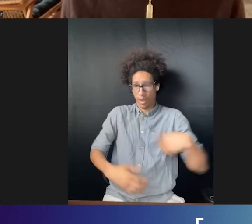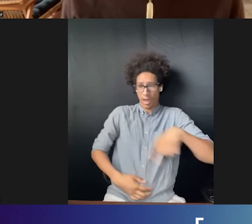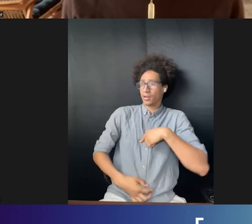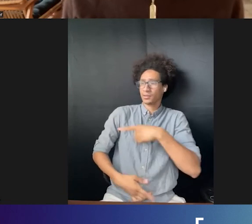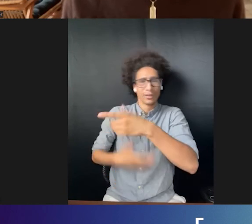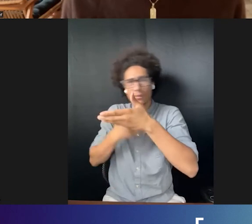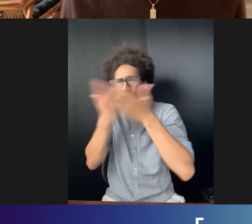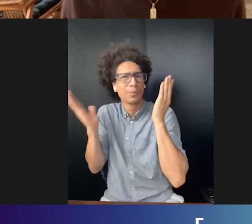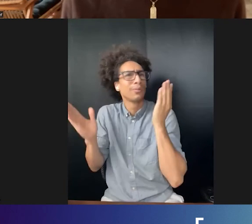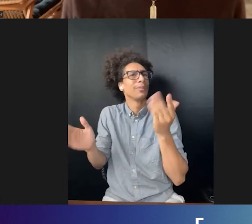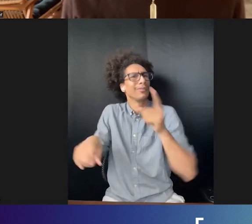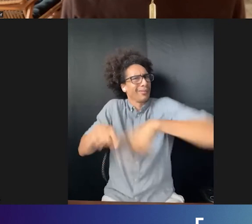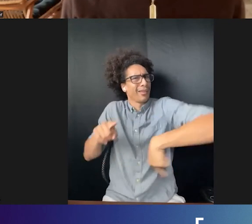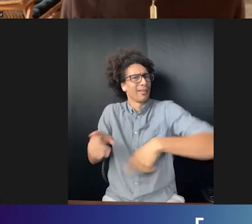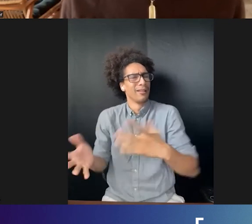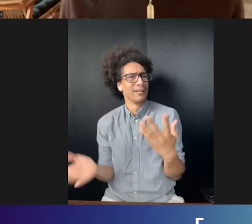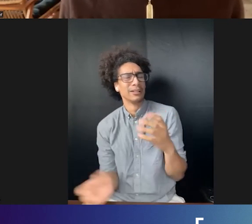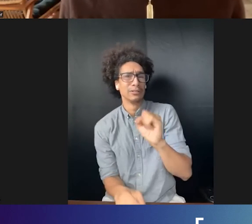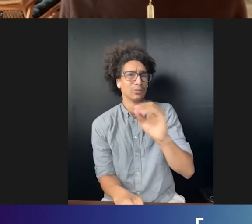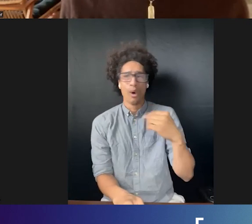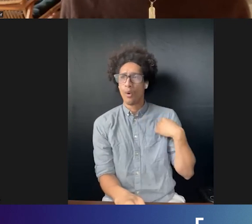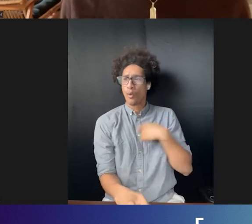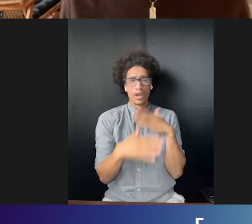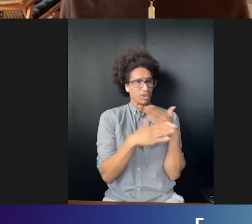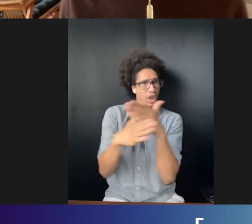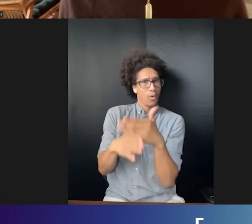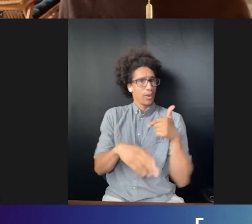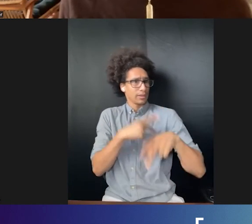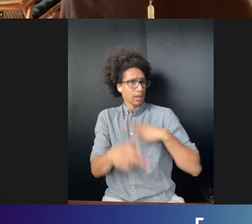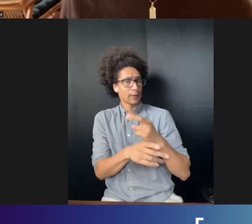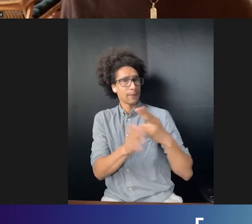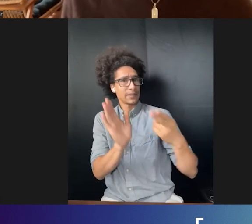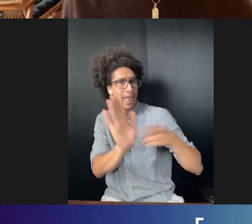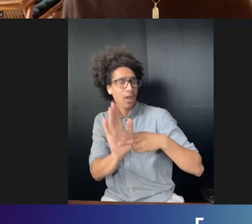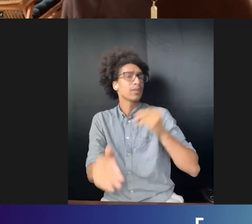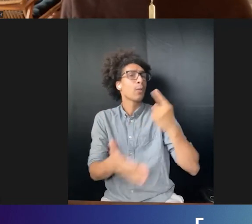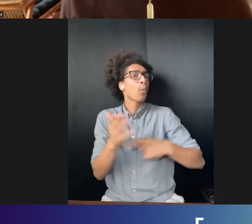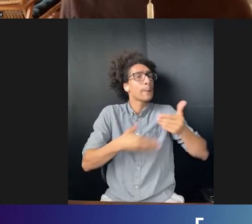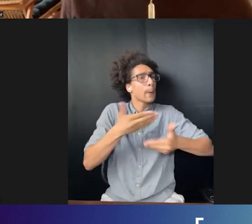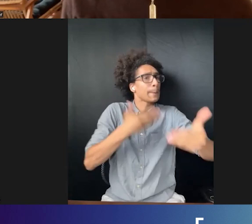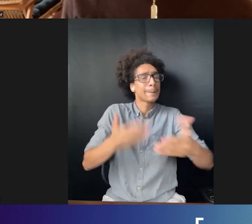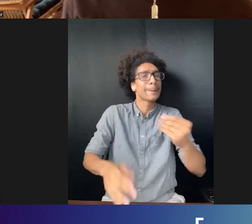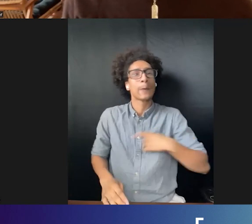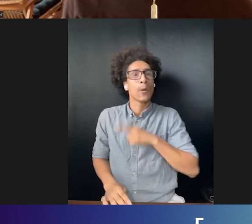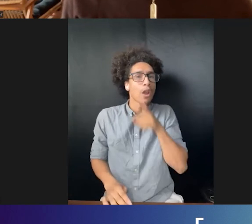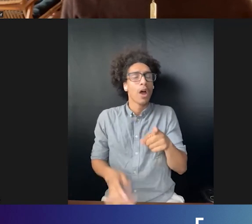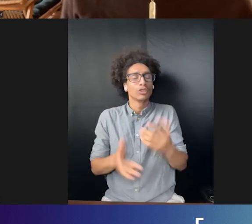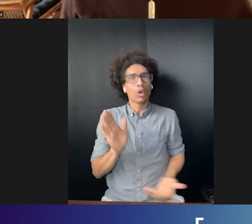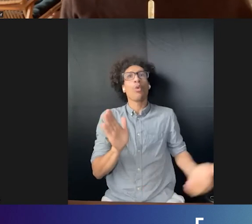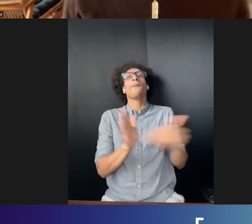and we're sharing terms of these deals and you know what this process was and we're not reinventing the wheel every time. And there's shared resources and contacts.